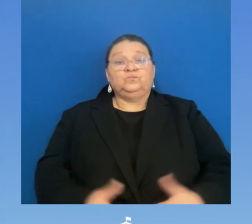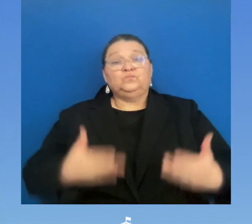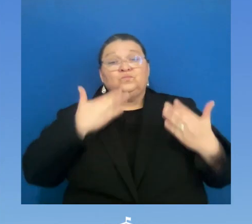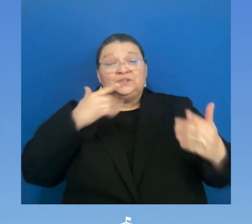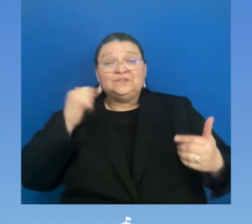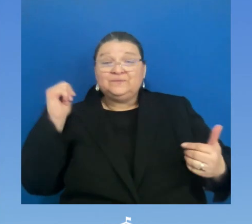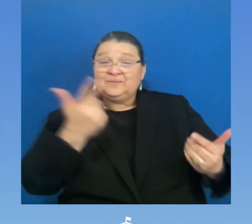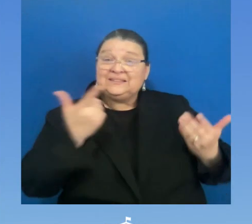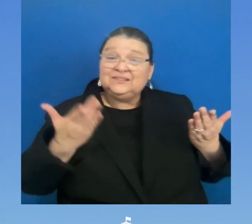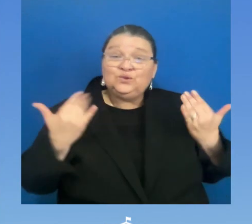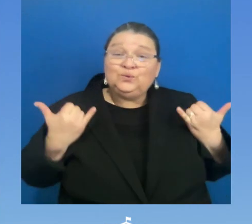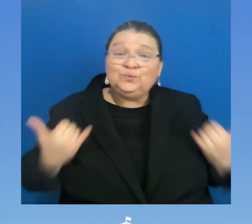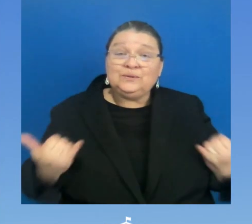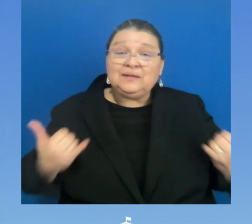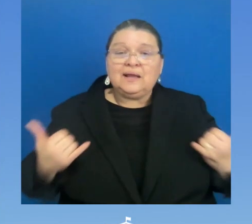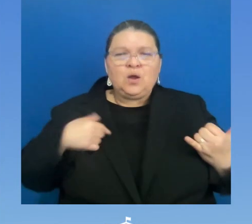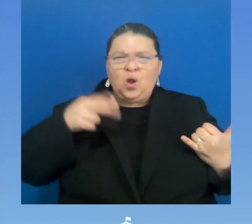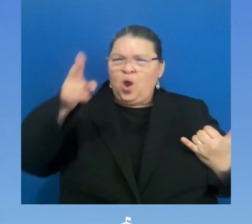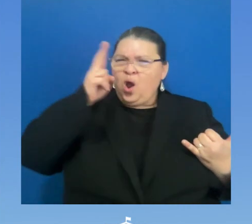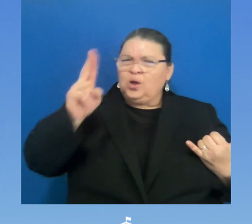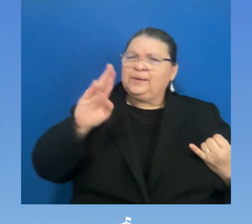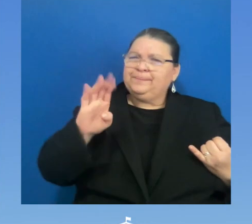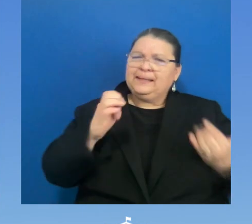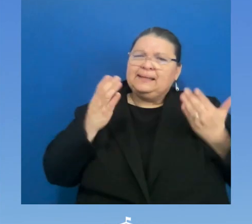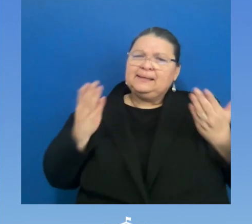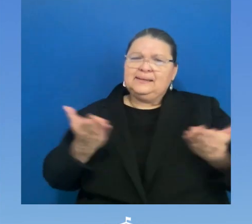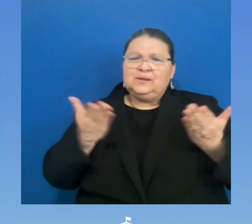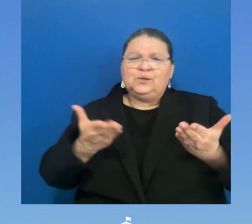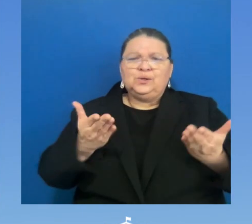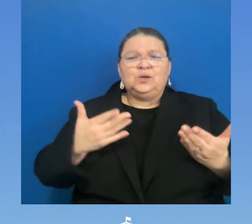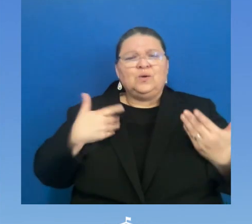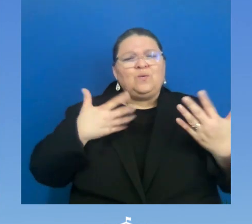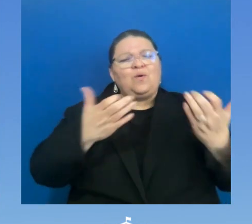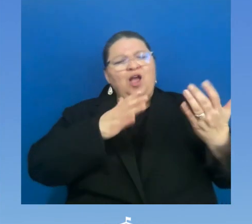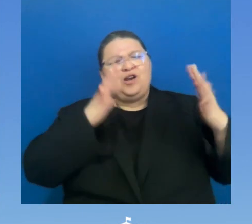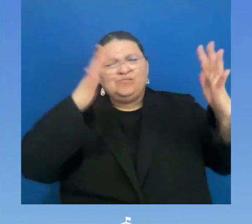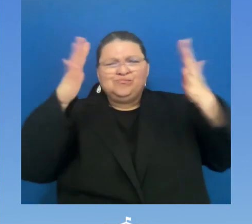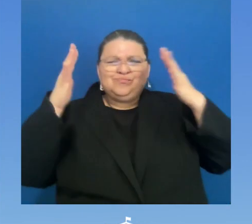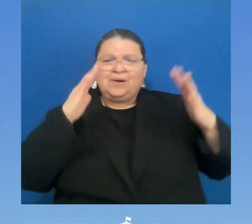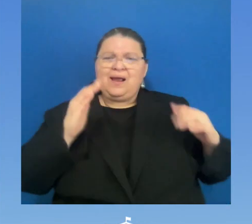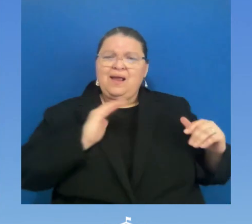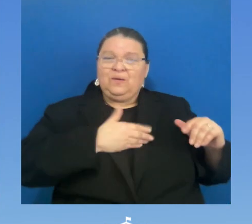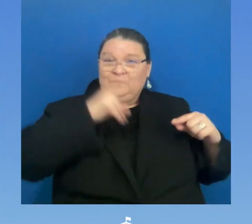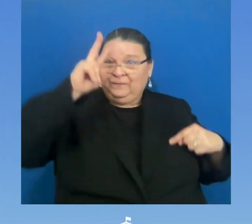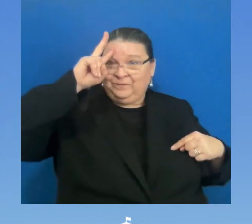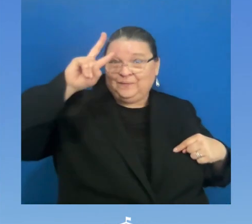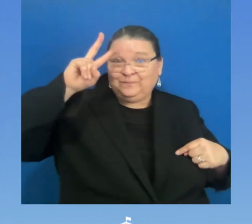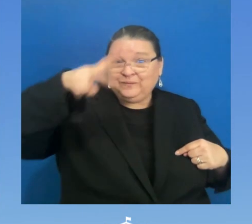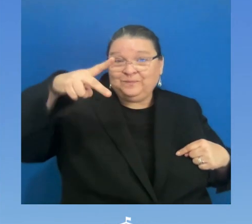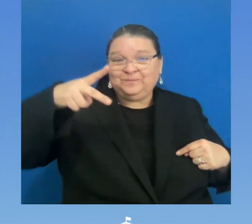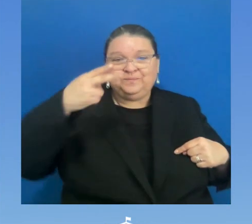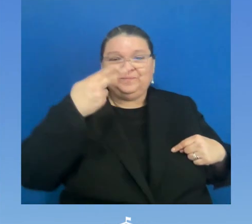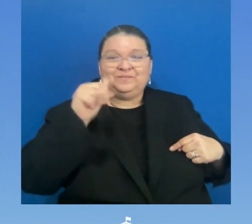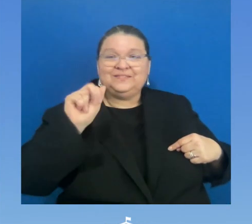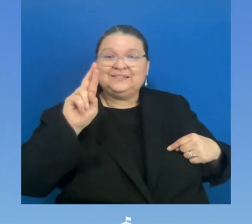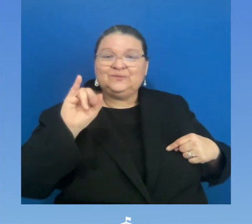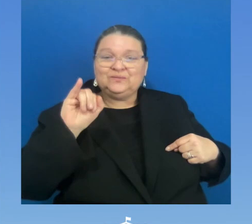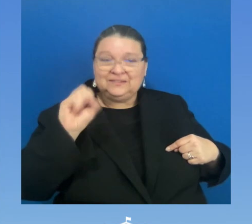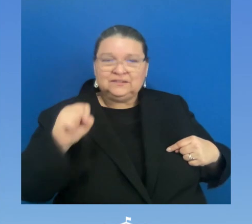I want to give a special shout out to our incredible Vice President Kamala Harris. She's certainly an inspiration to all women, young women all over this country.